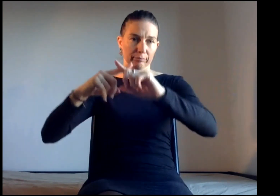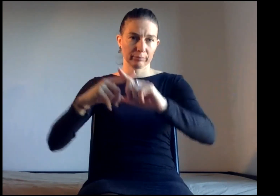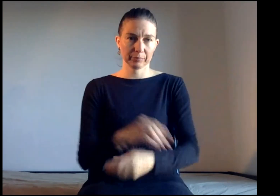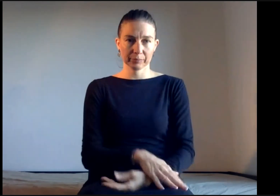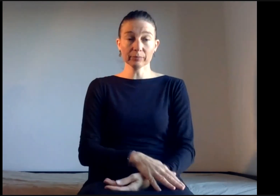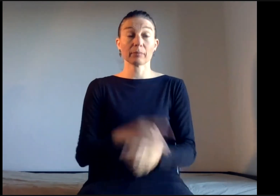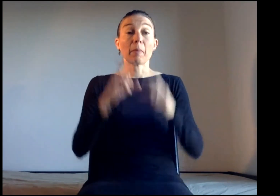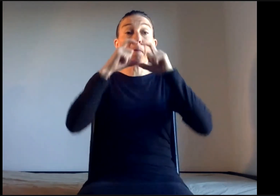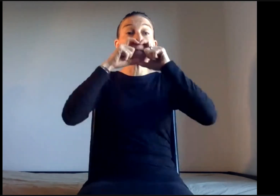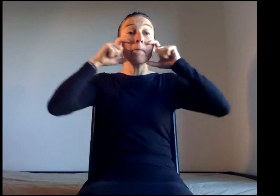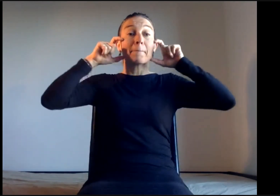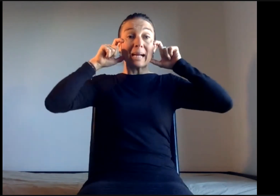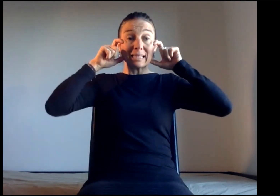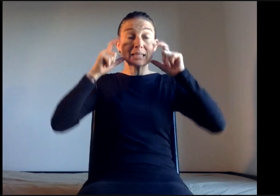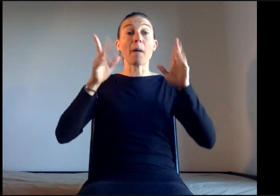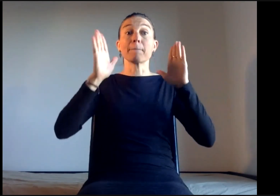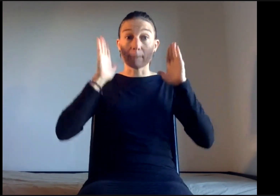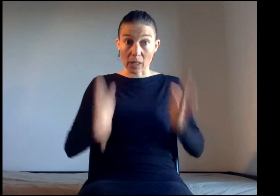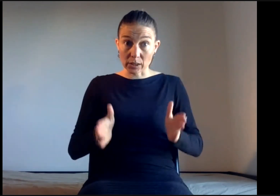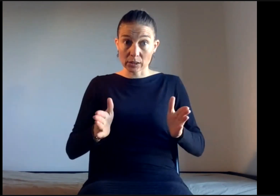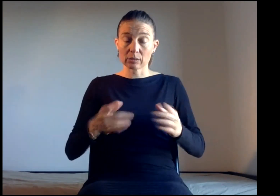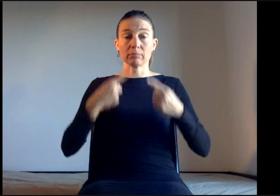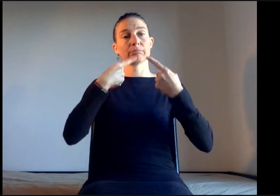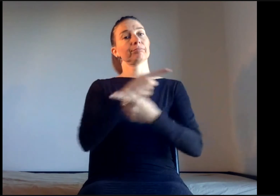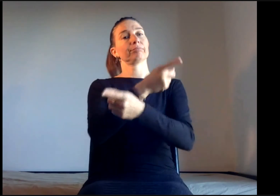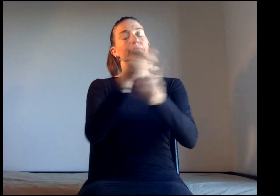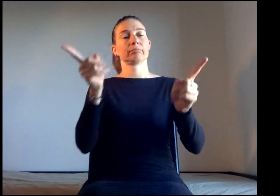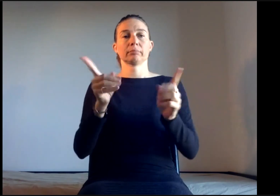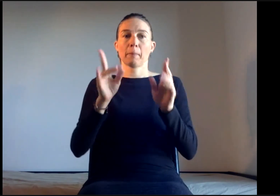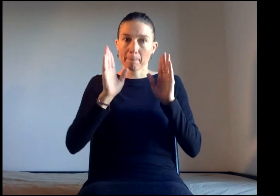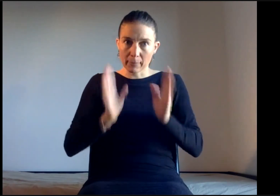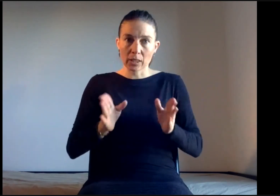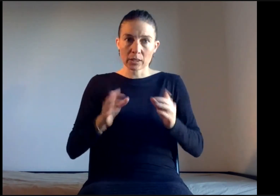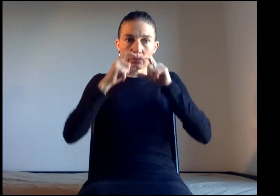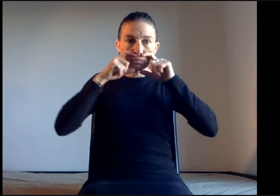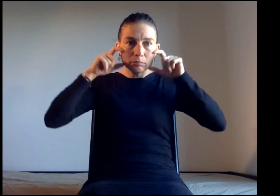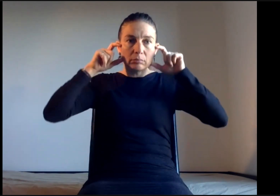As there weren't enough masks people had to sue their own masks,